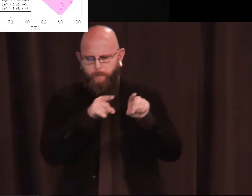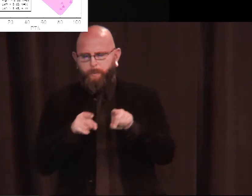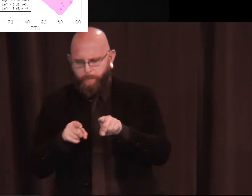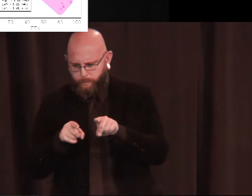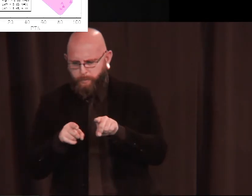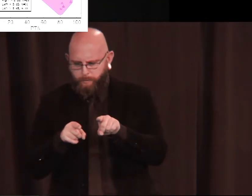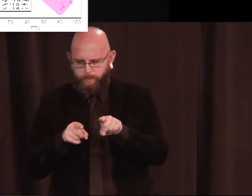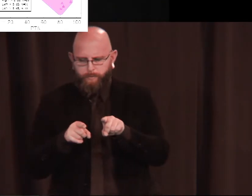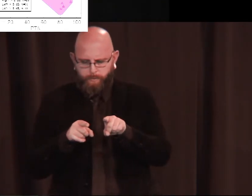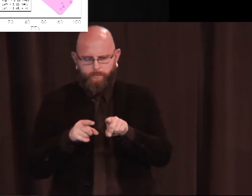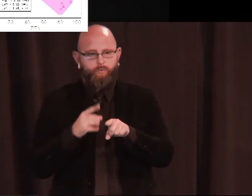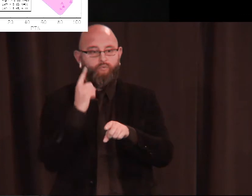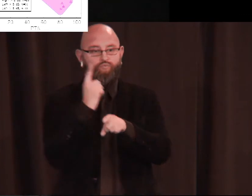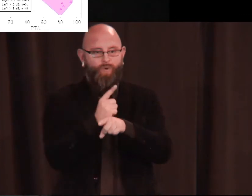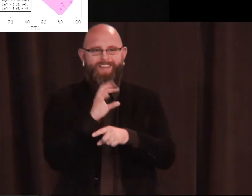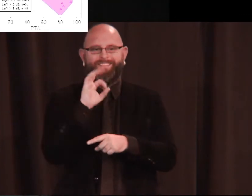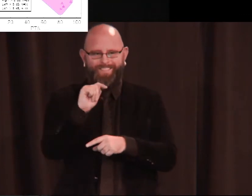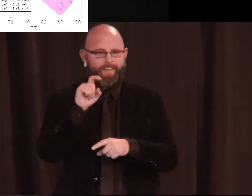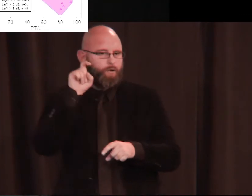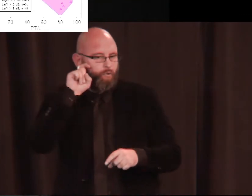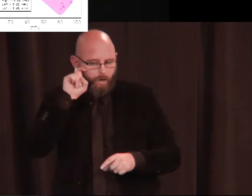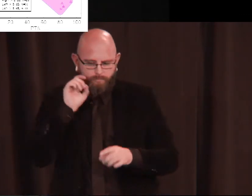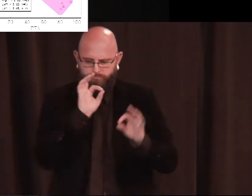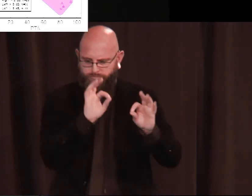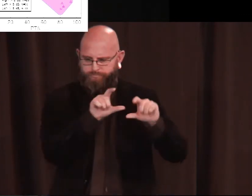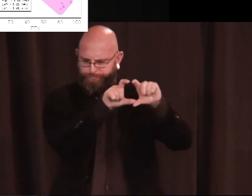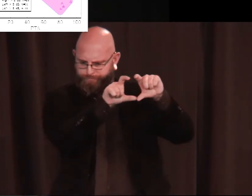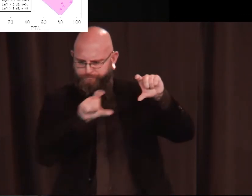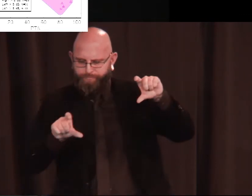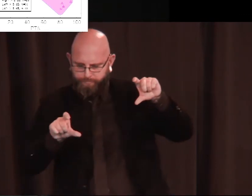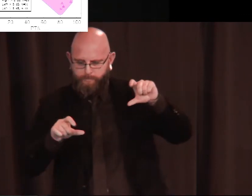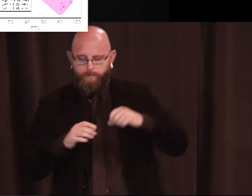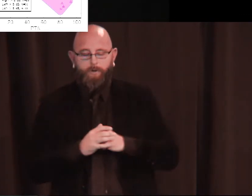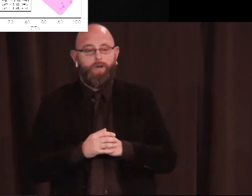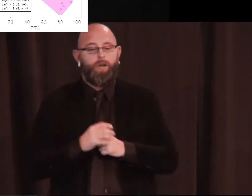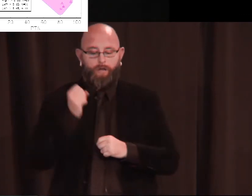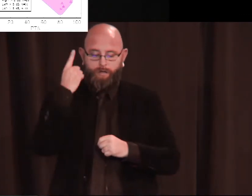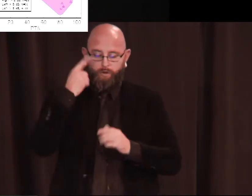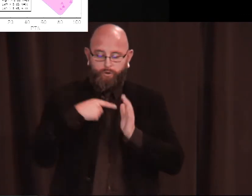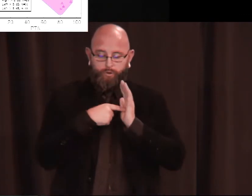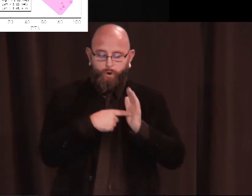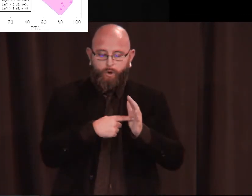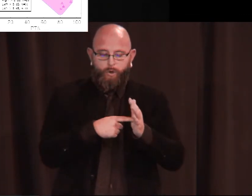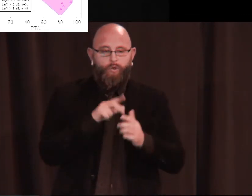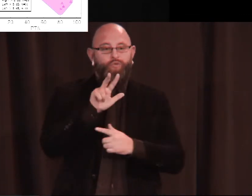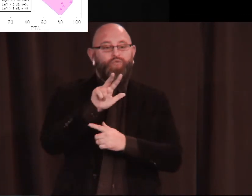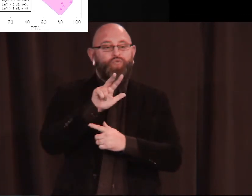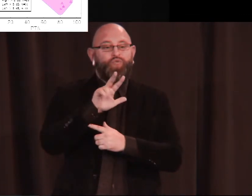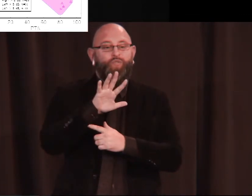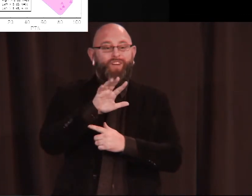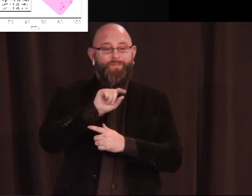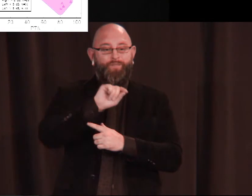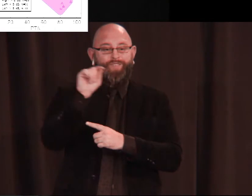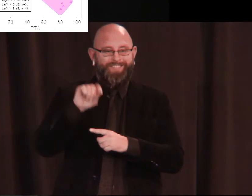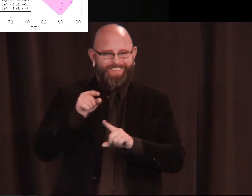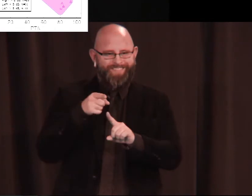And what we found was that 35% of the children in our study had aided audibility,